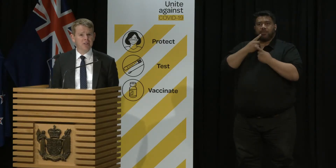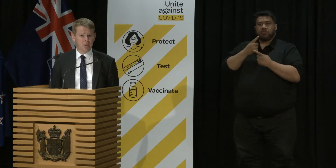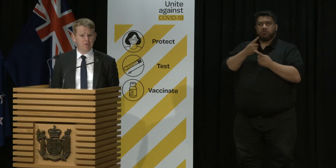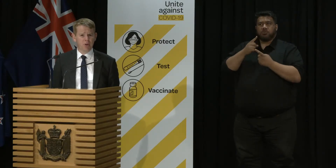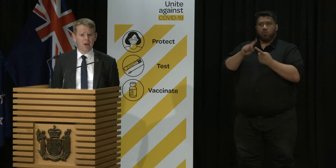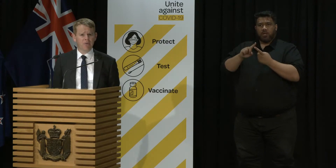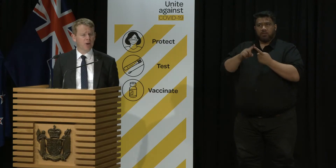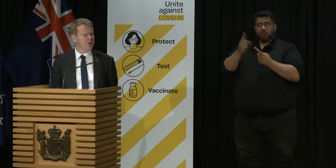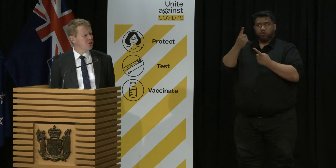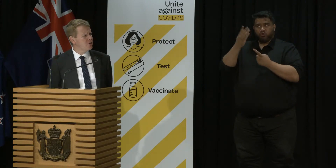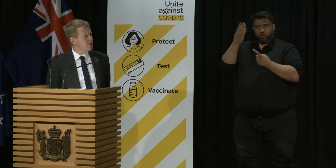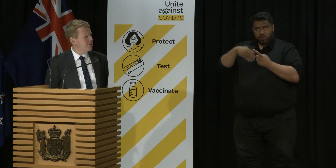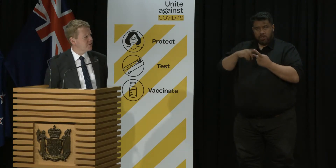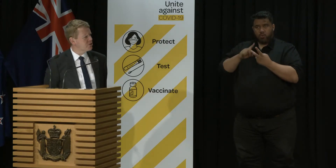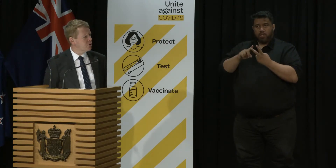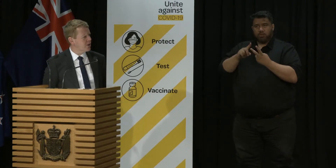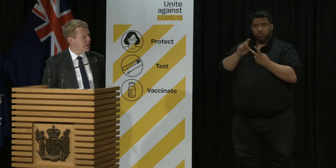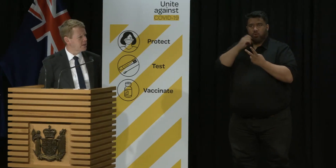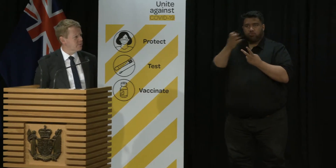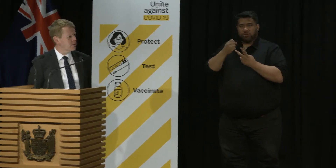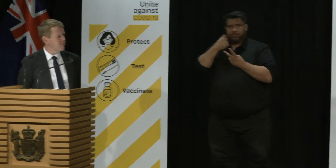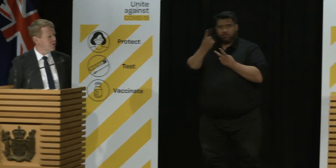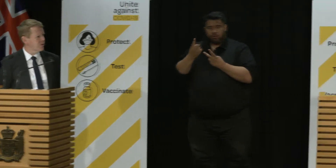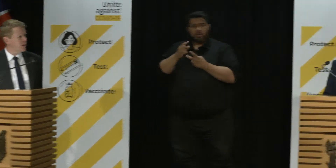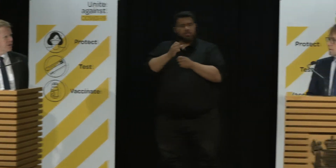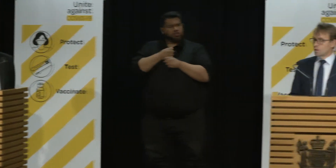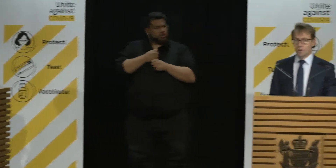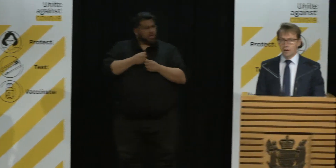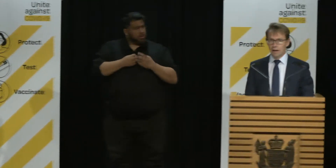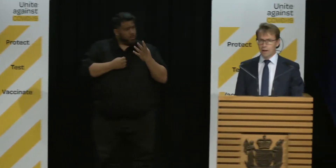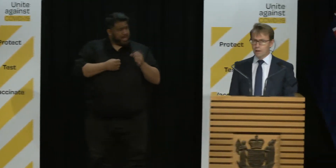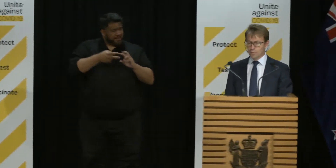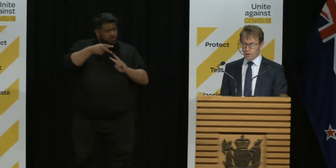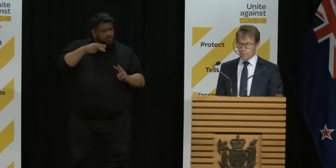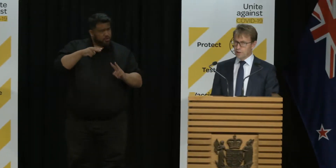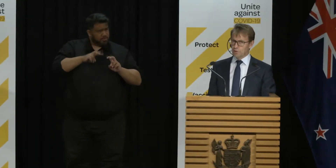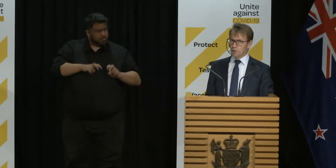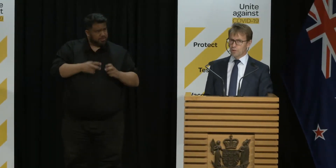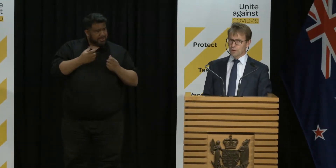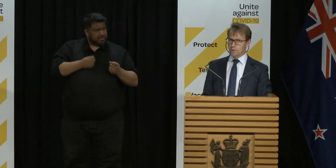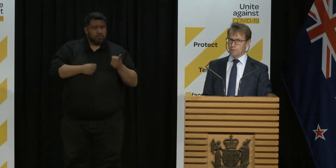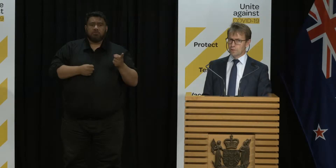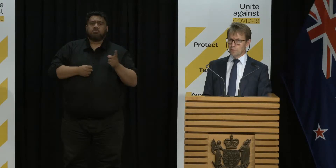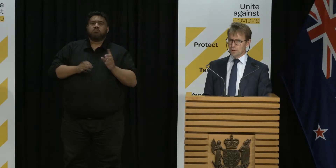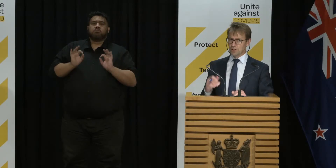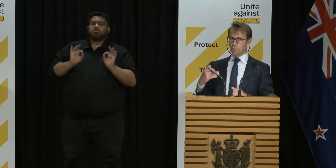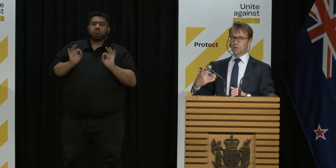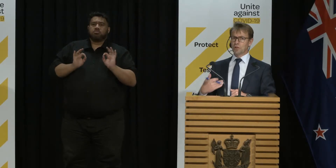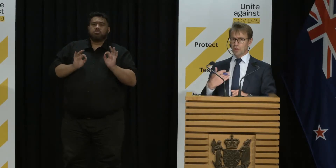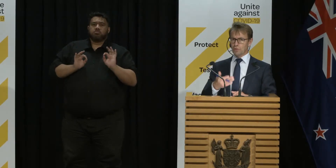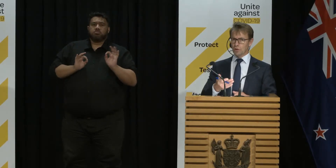sequencing, we are expecting the first result sometime